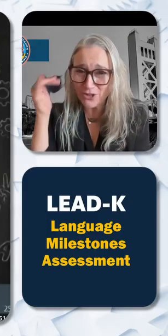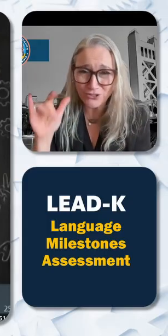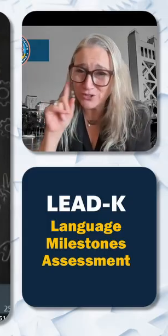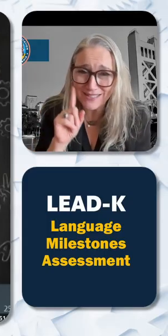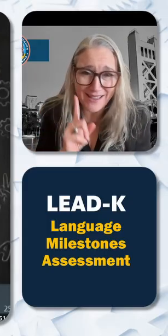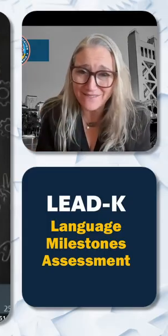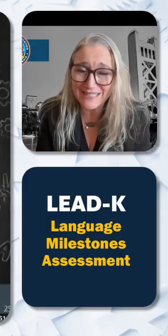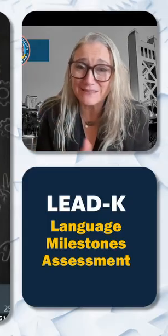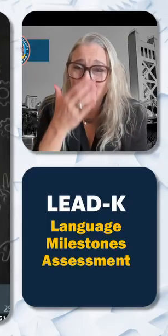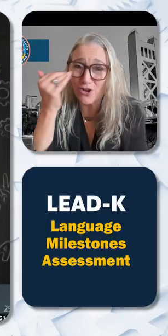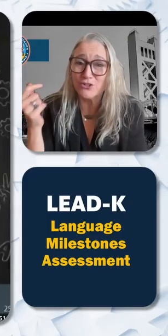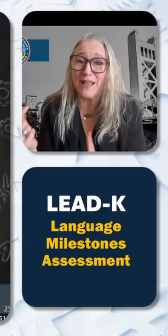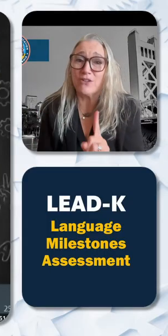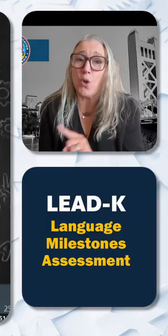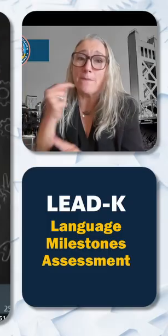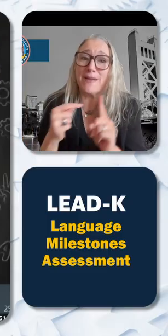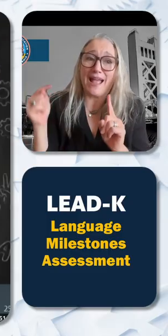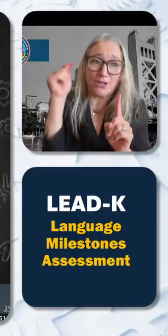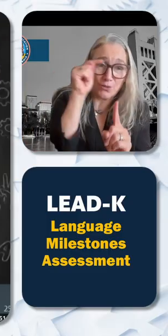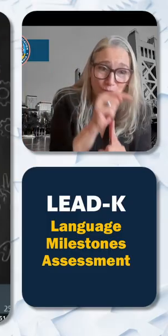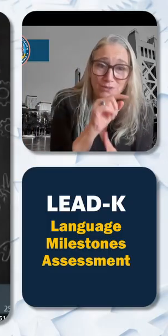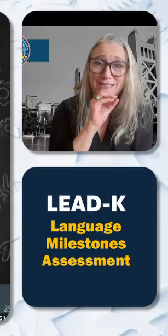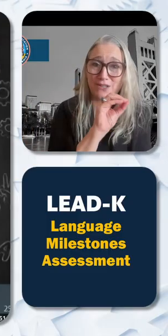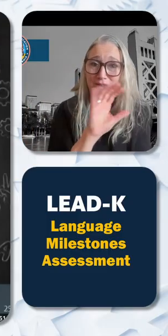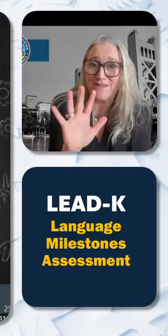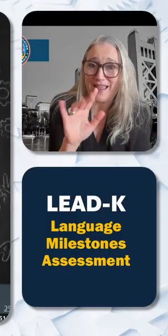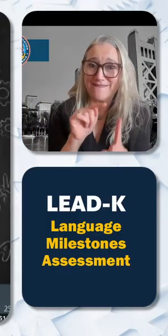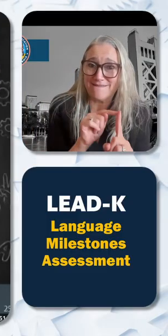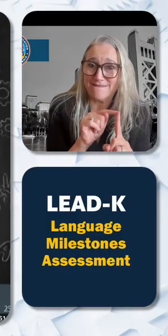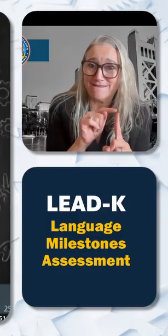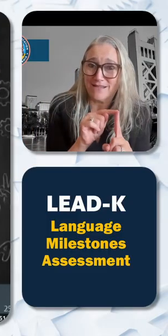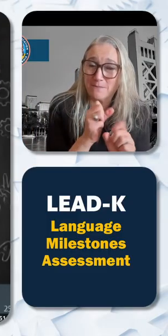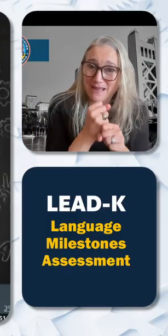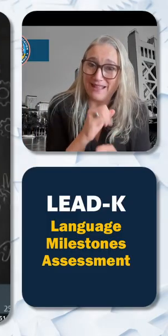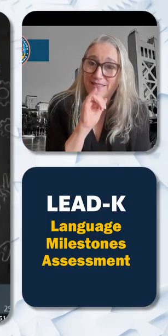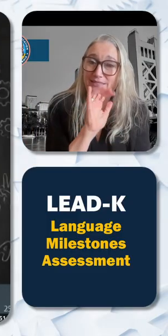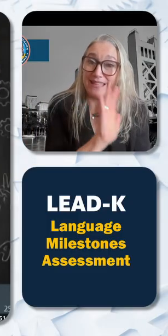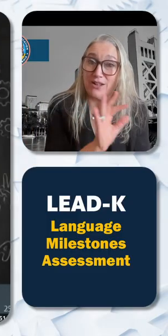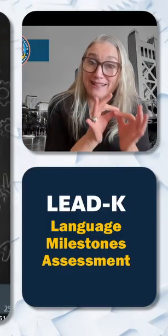and folks will label them and say they're stuck at the 3rd grade reading level. And this is